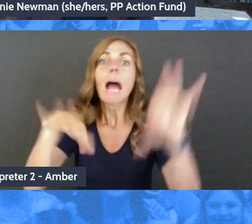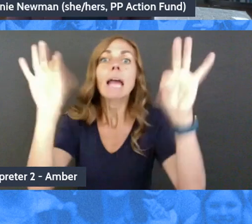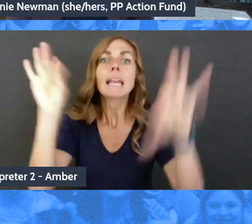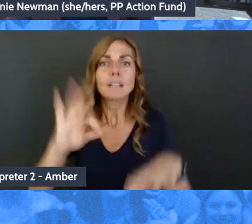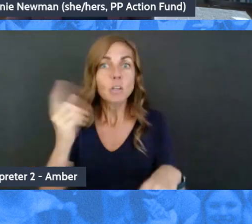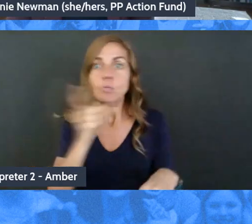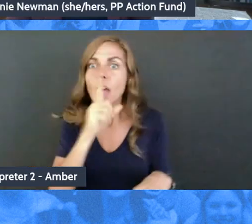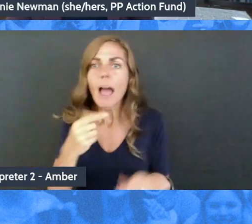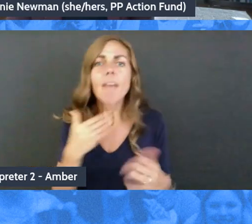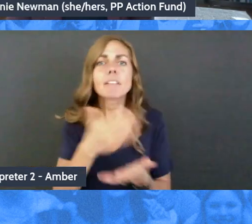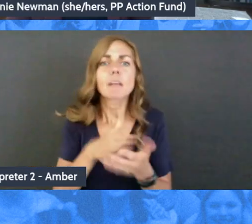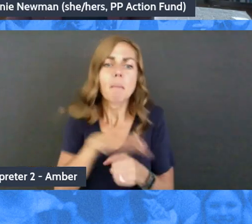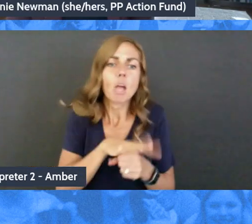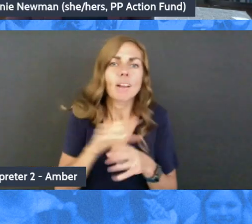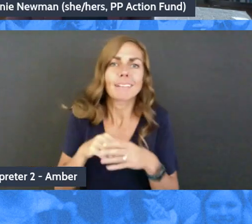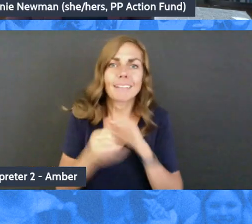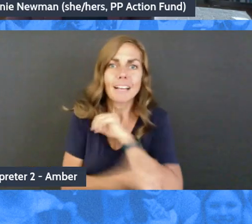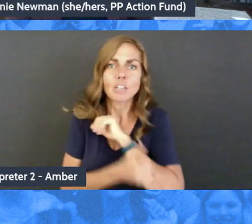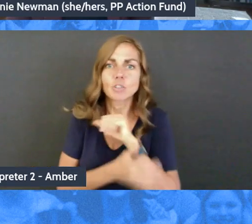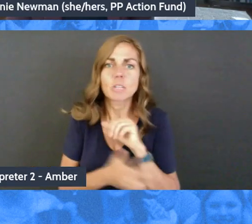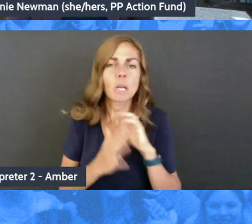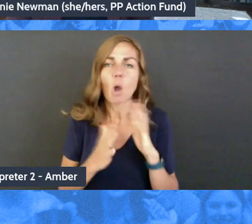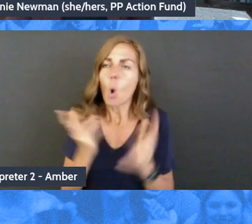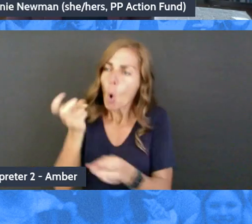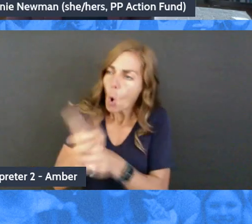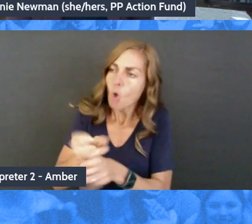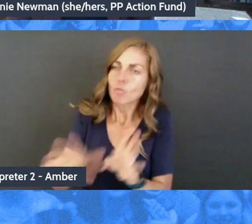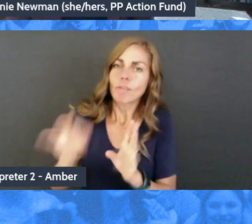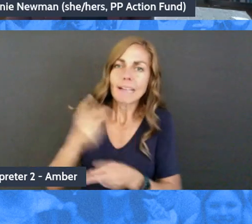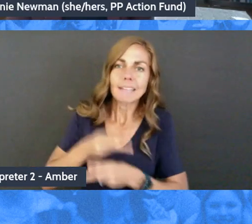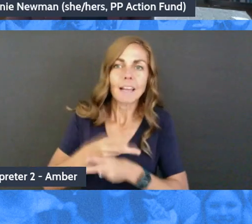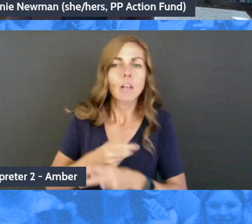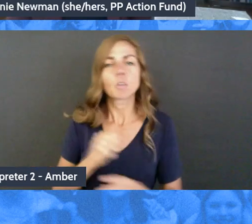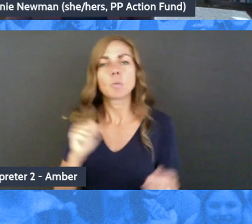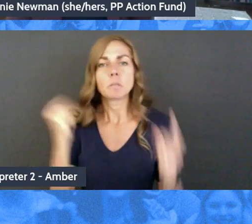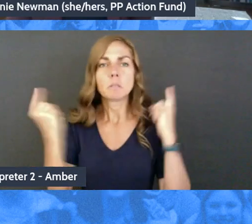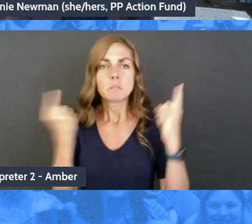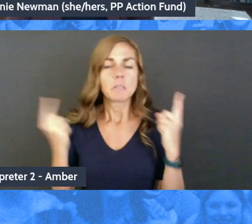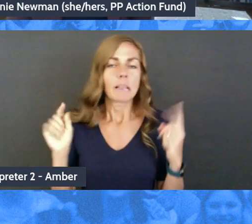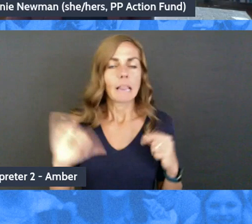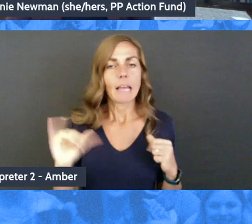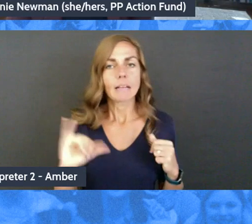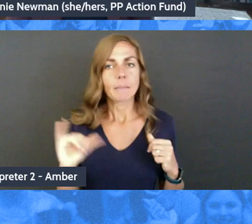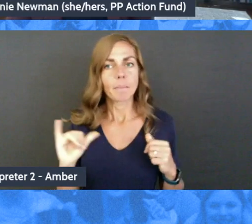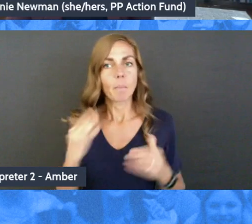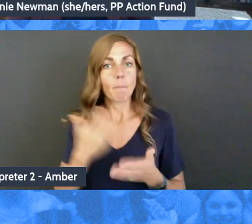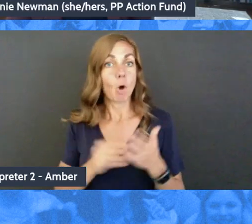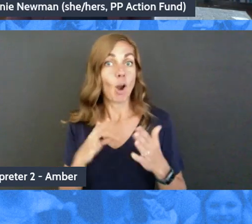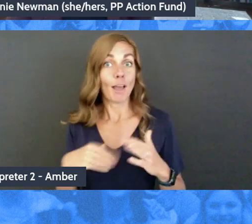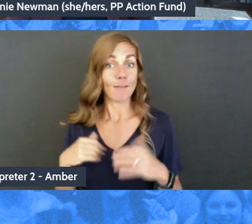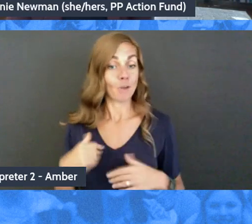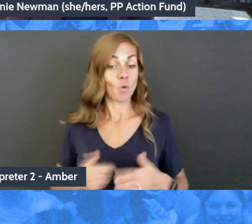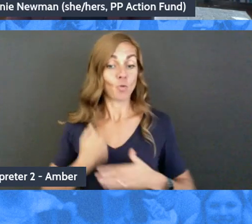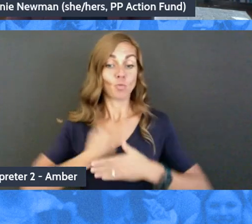that are, when you look at it as a perspective of an, a part of reproductive justice work and you layer in